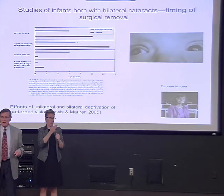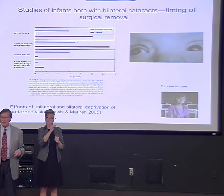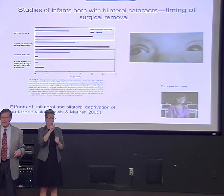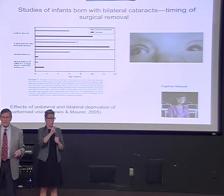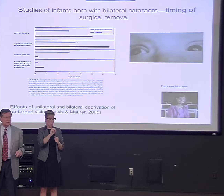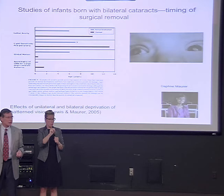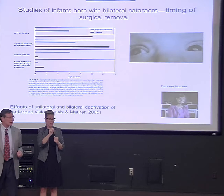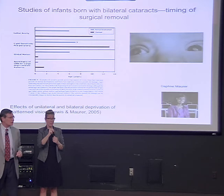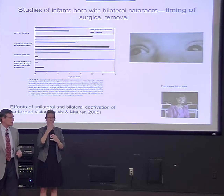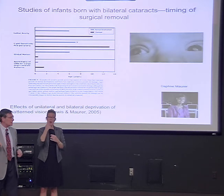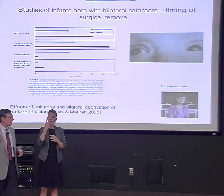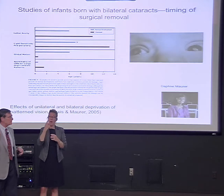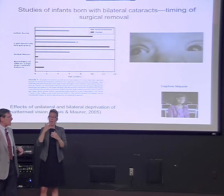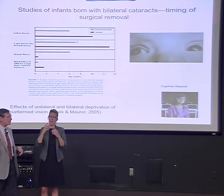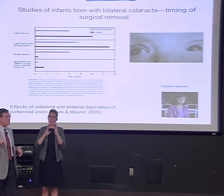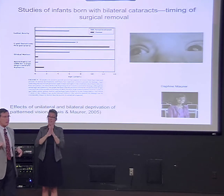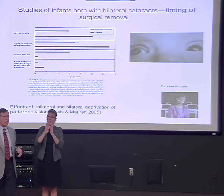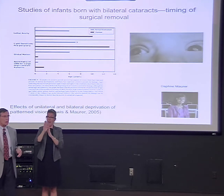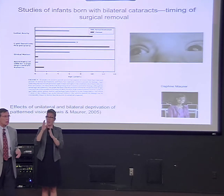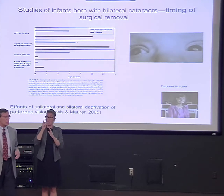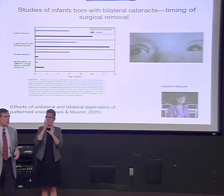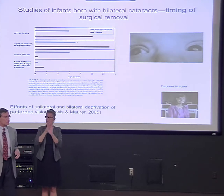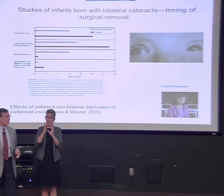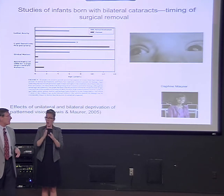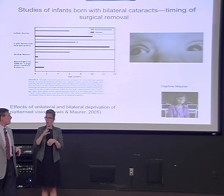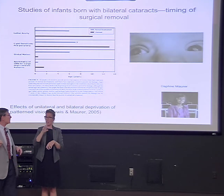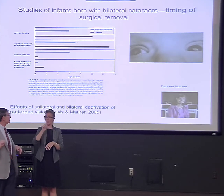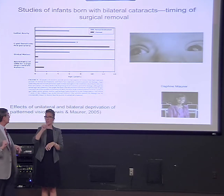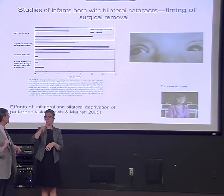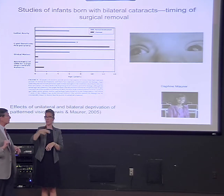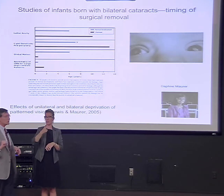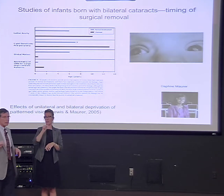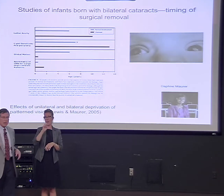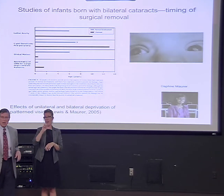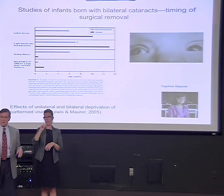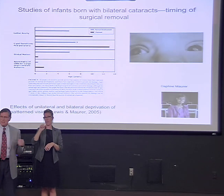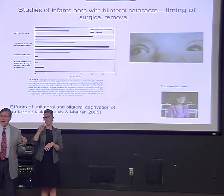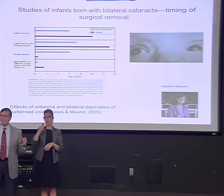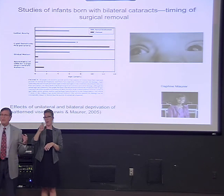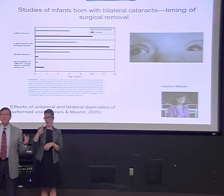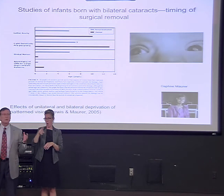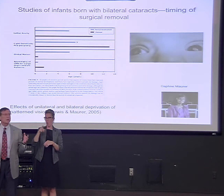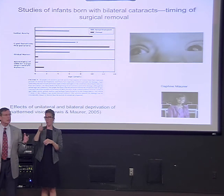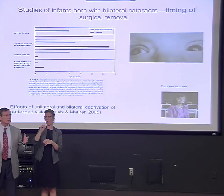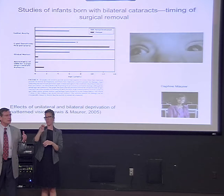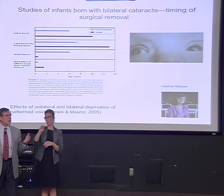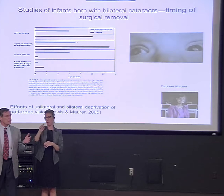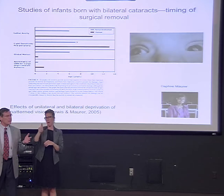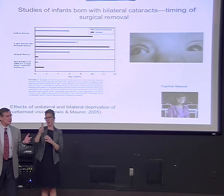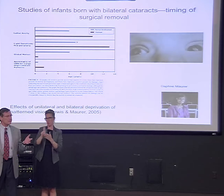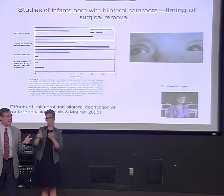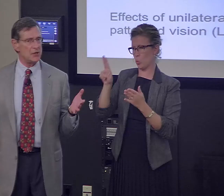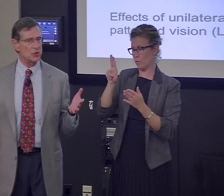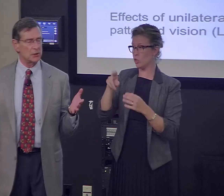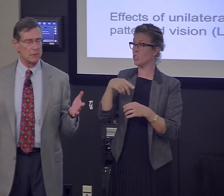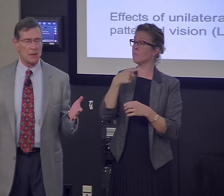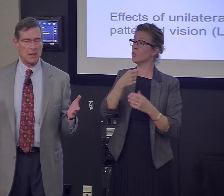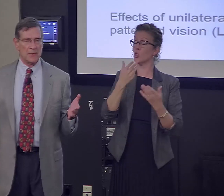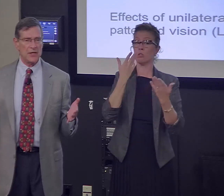a developmental psychologist by the name of Daphne Maurer who is at McMaster University, Daphne took an experiment of nature.